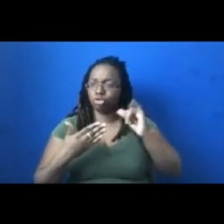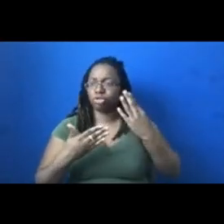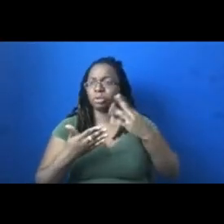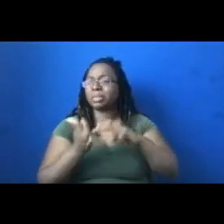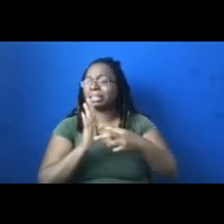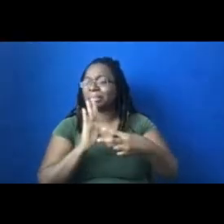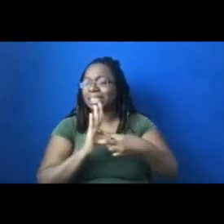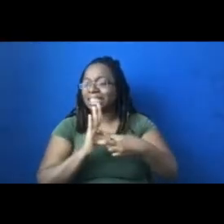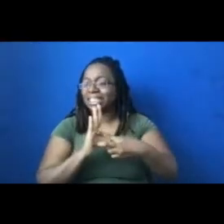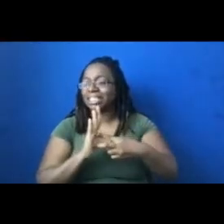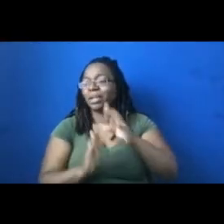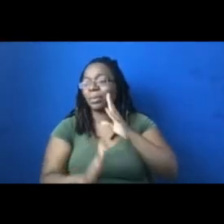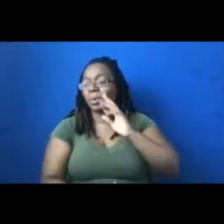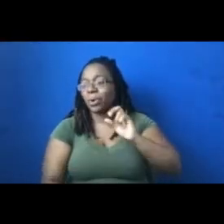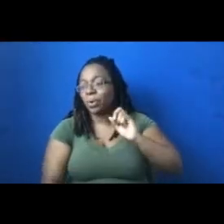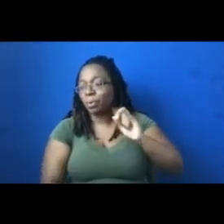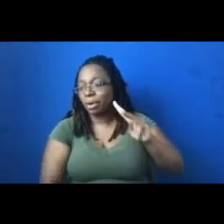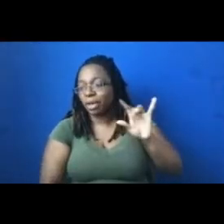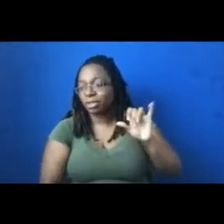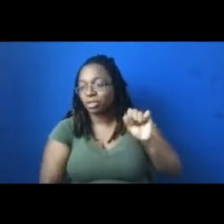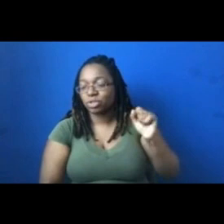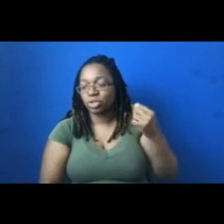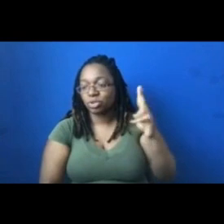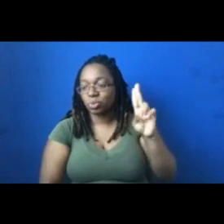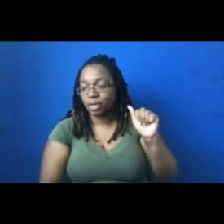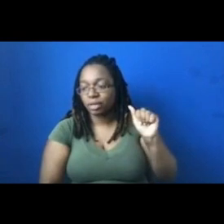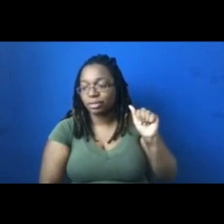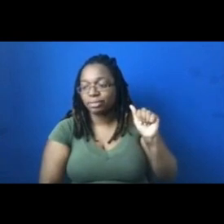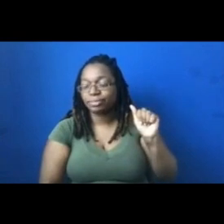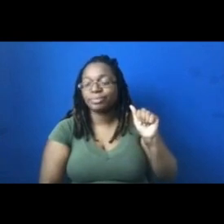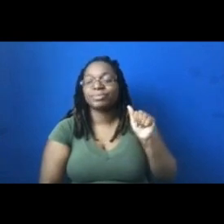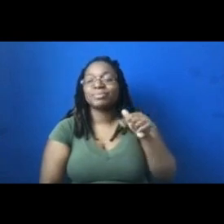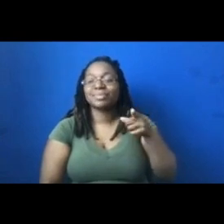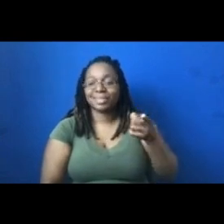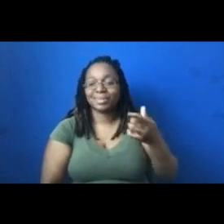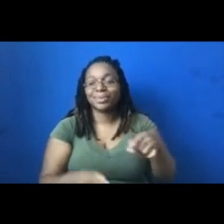to Joshua's presentation, he's also going to be giving a replay